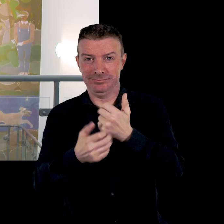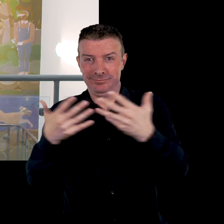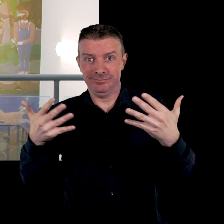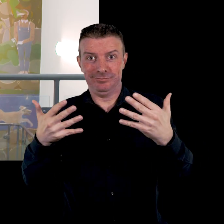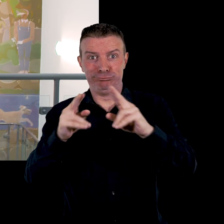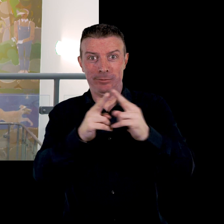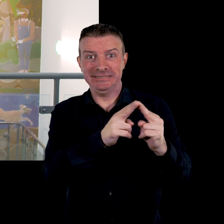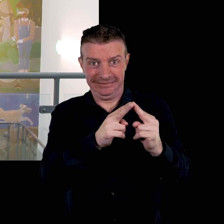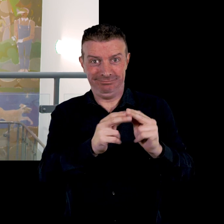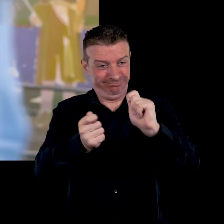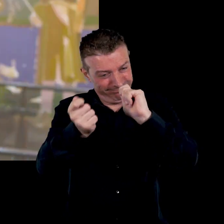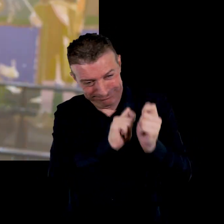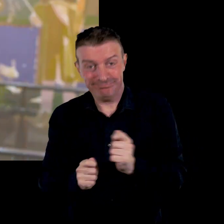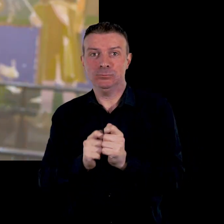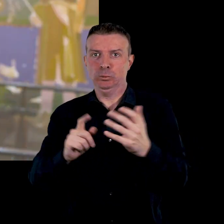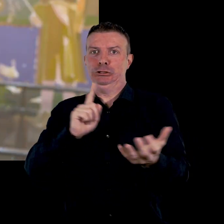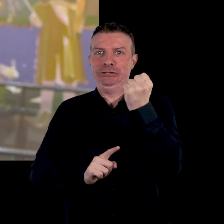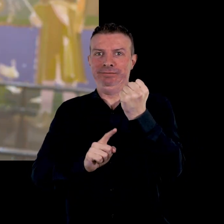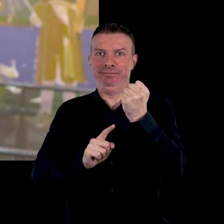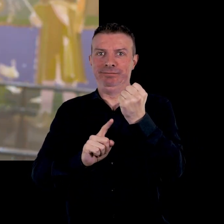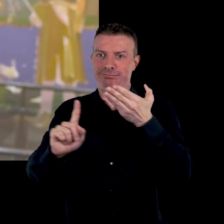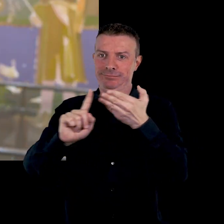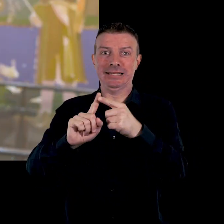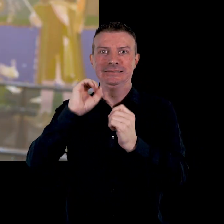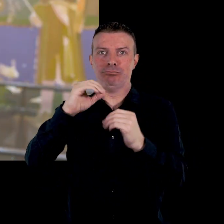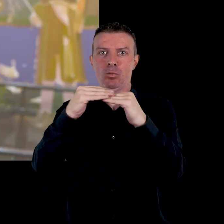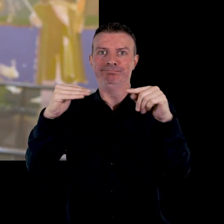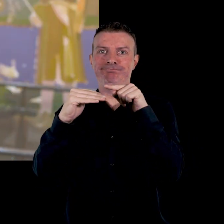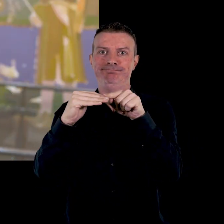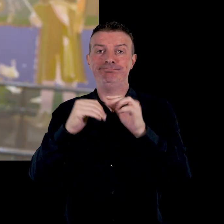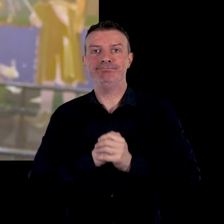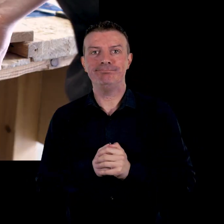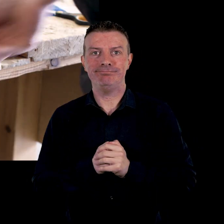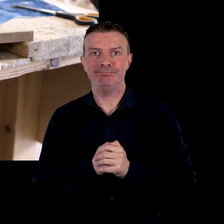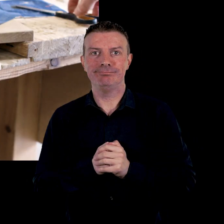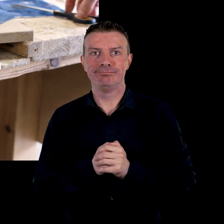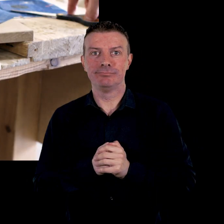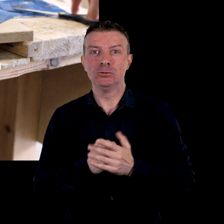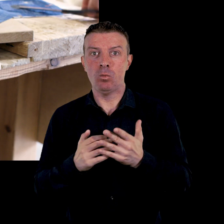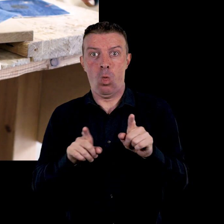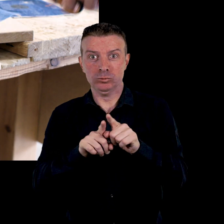We need to see hundreds of thousands of properties every year retrofitted to achieve net zero,